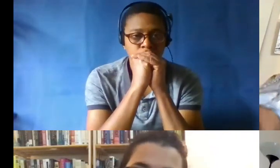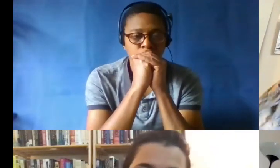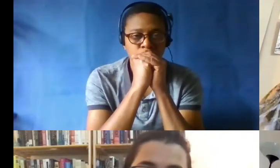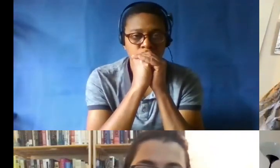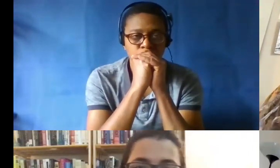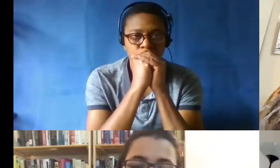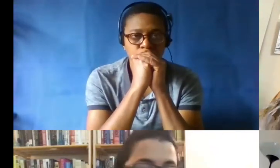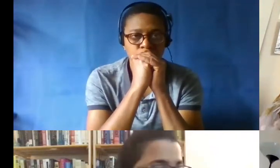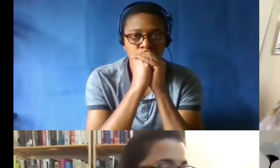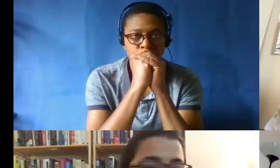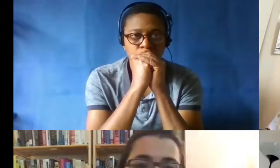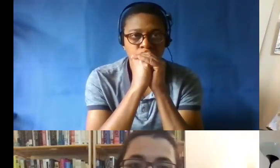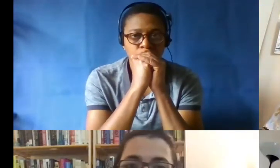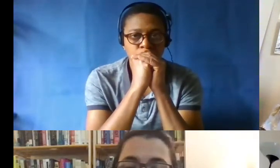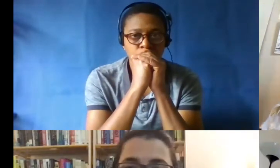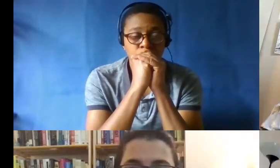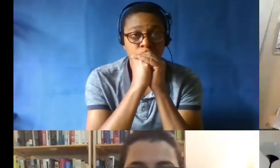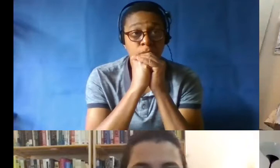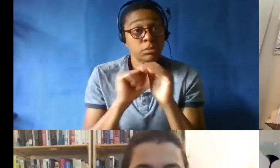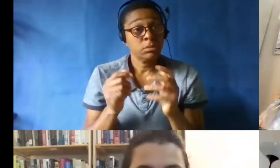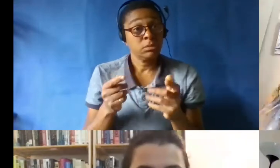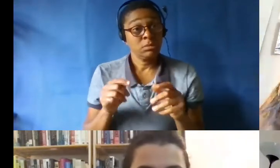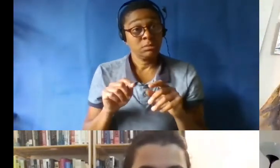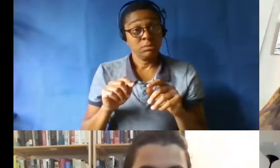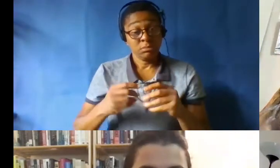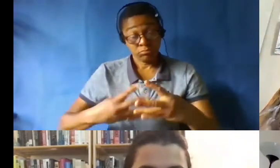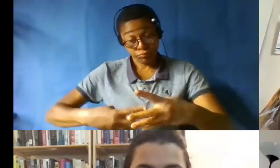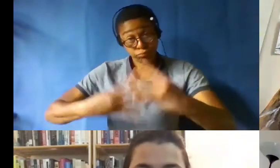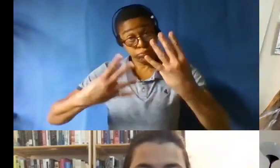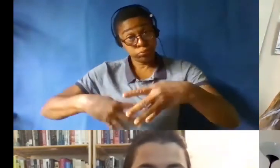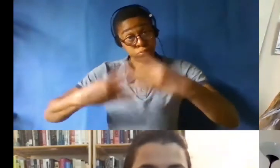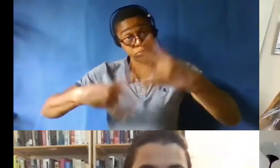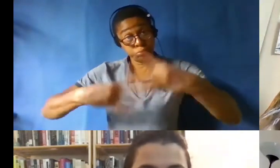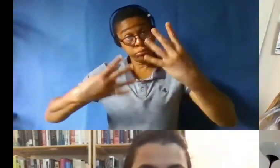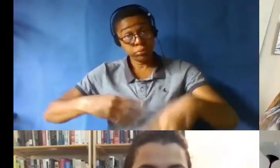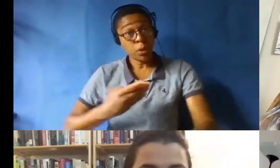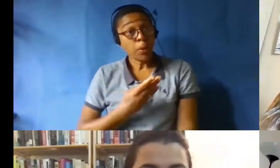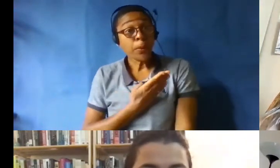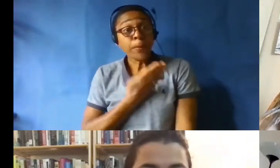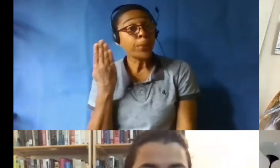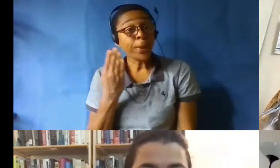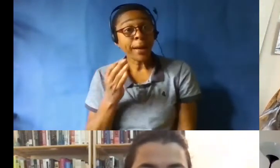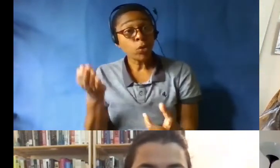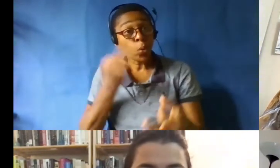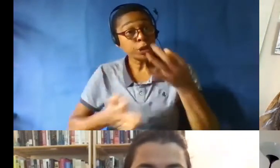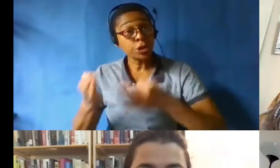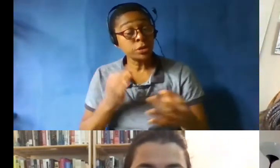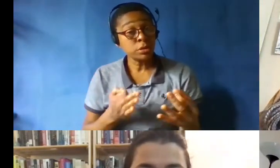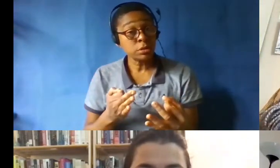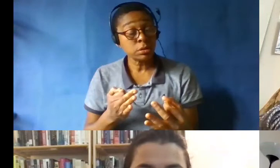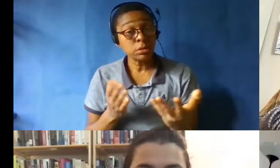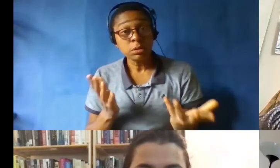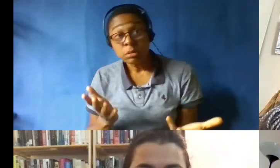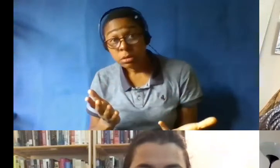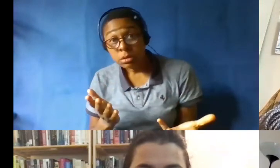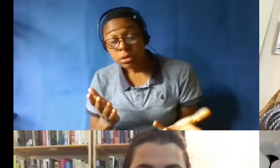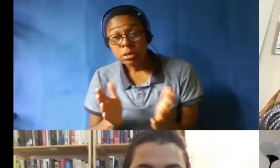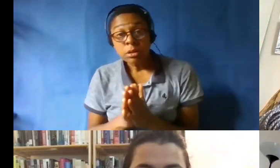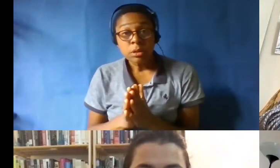We've got no questions on the zoom chat so far but till then I have a couple of